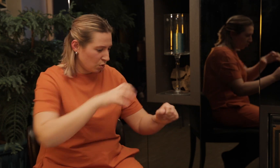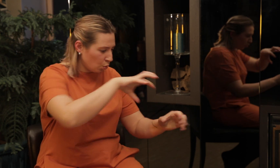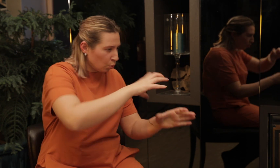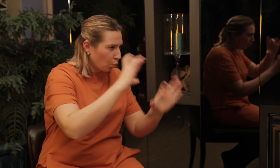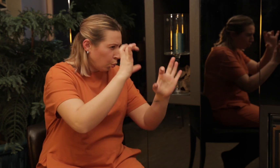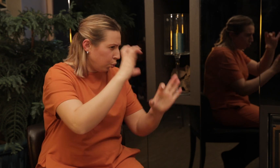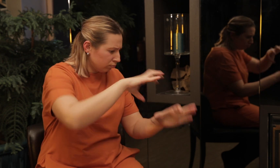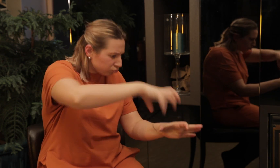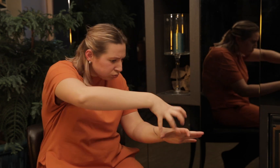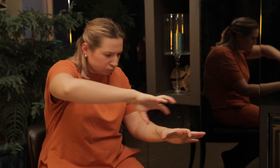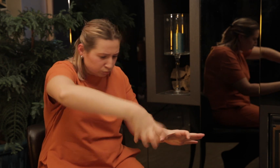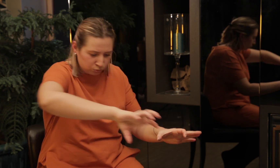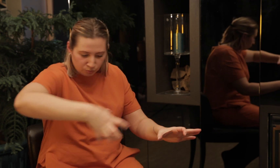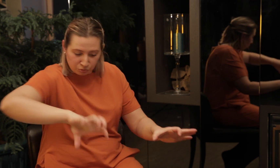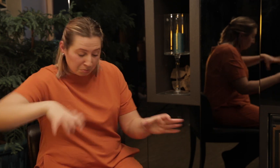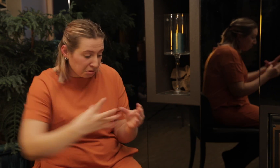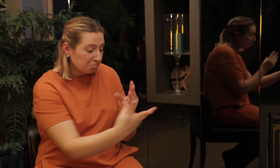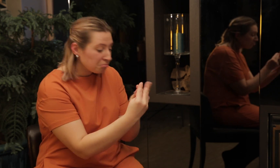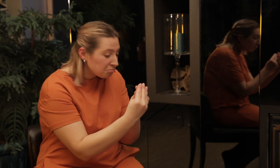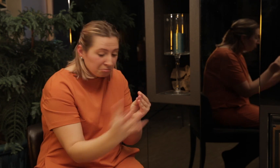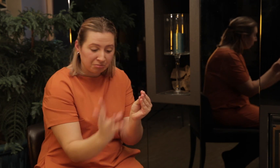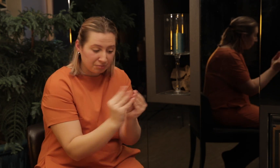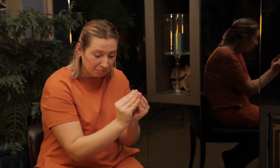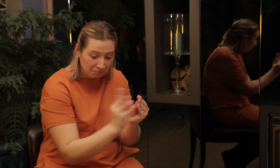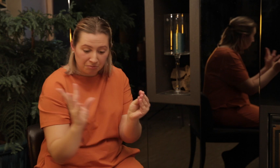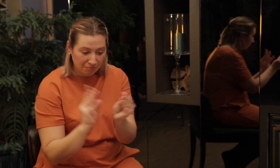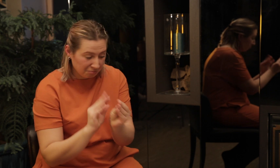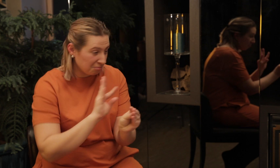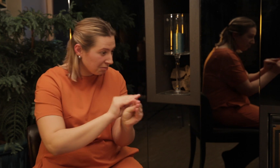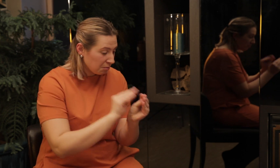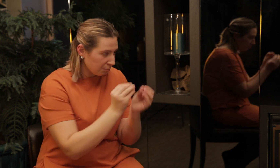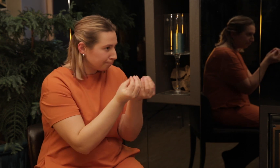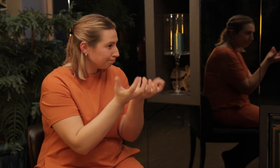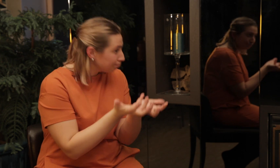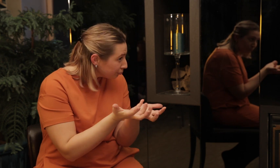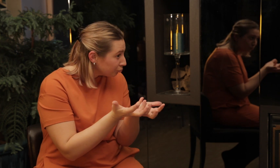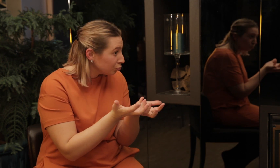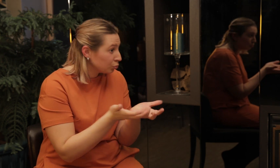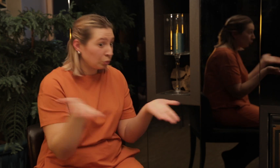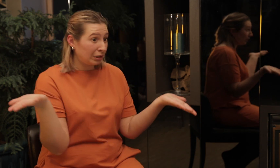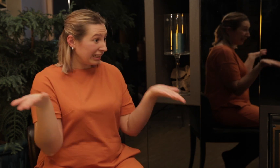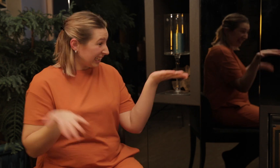using a circle cutter and mould it